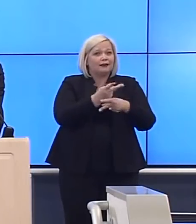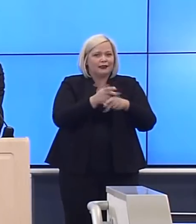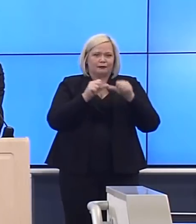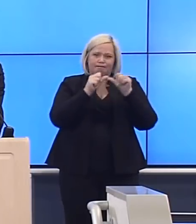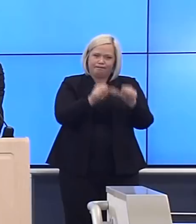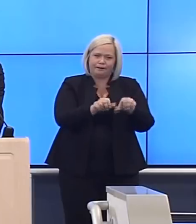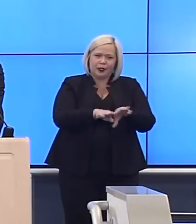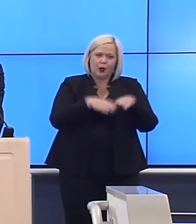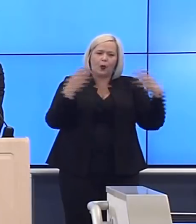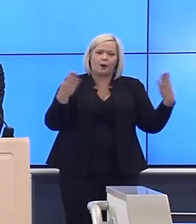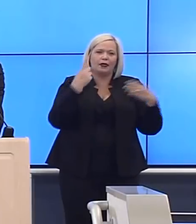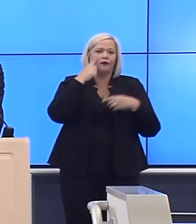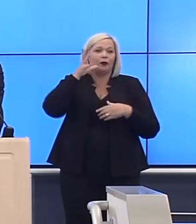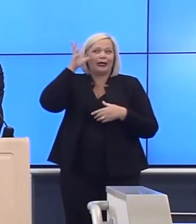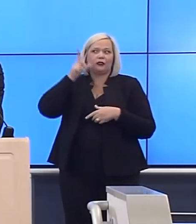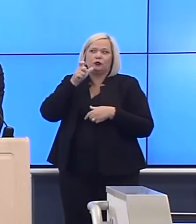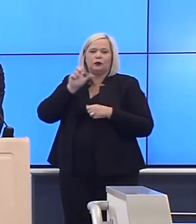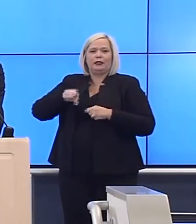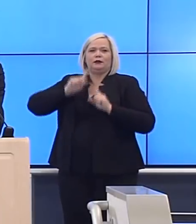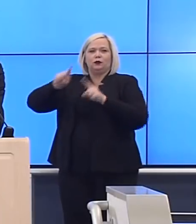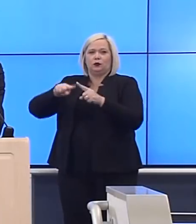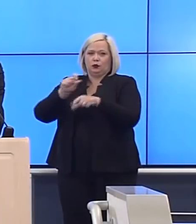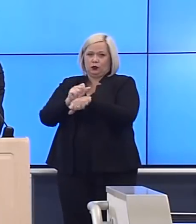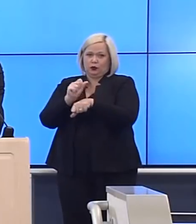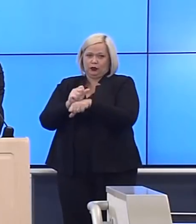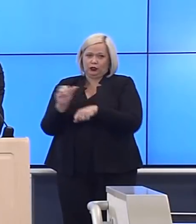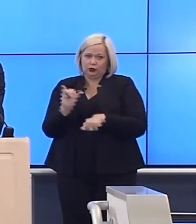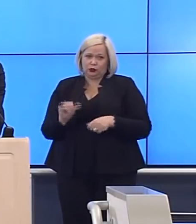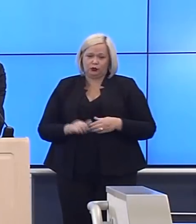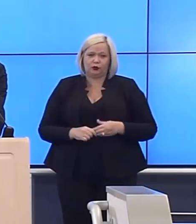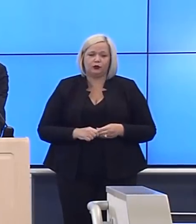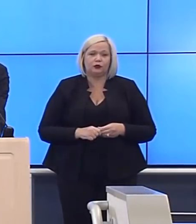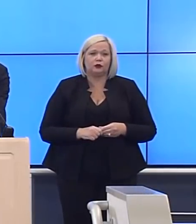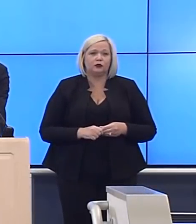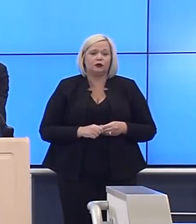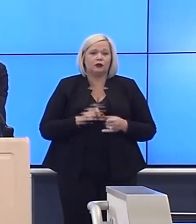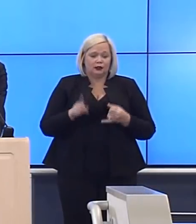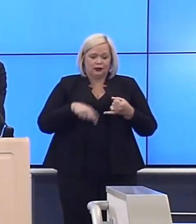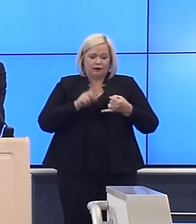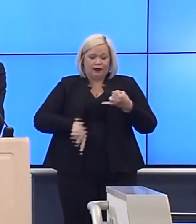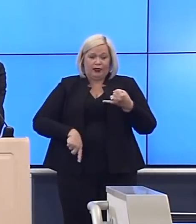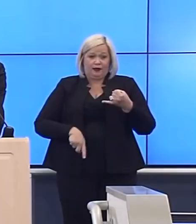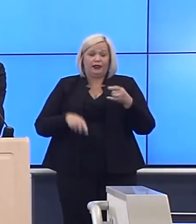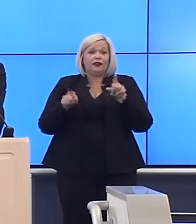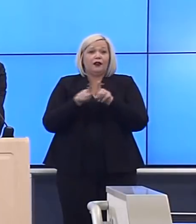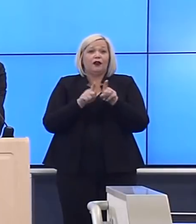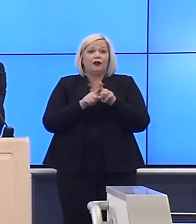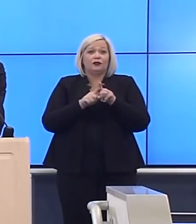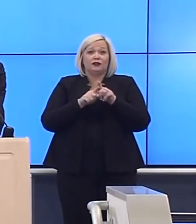EDUCATORS AND LOCAL HEALTH OFFICIALS. CHILDCARE WILL REMAIN OPEN FOR WORKING